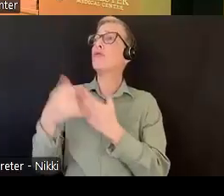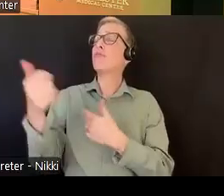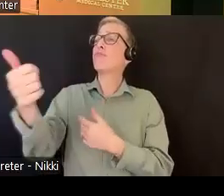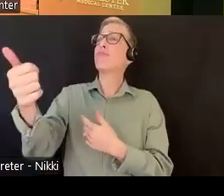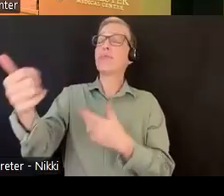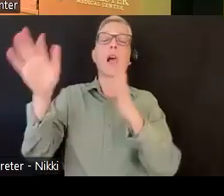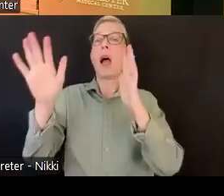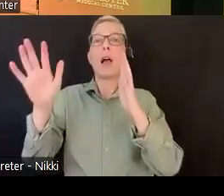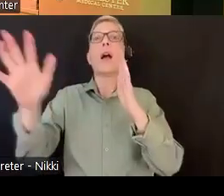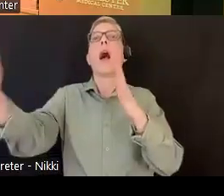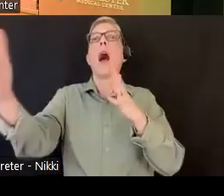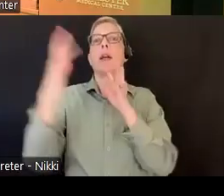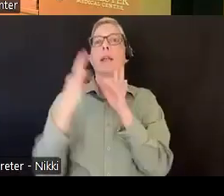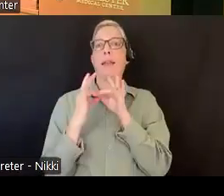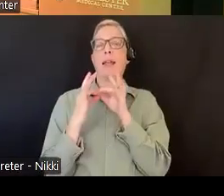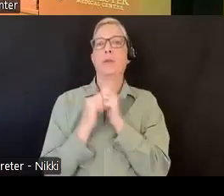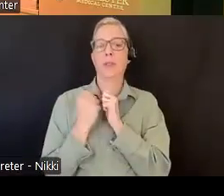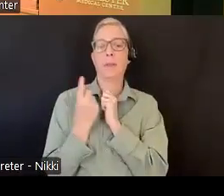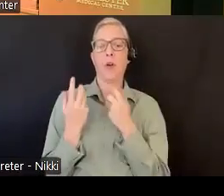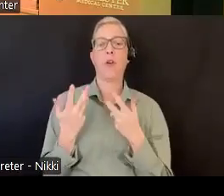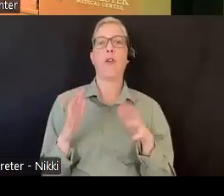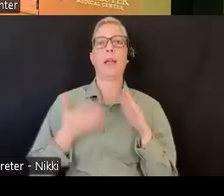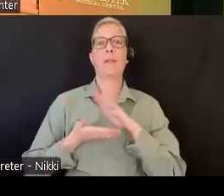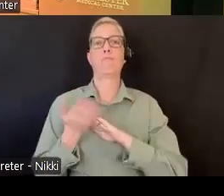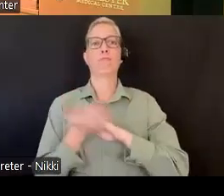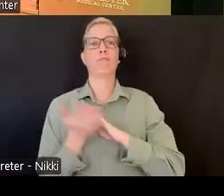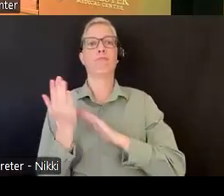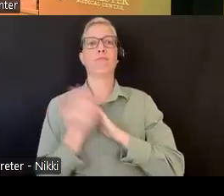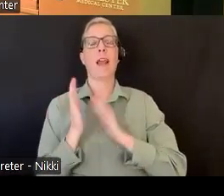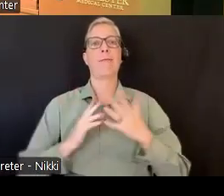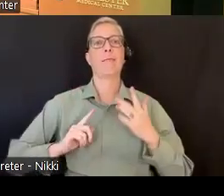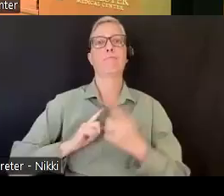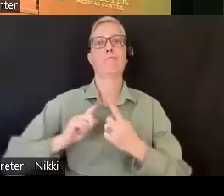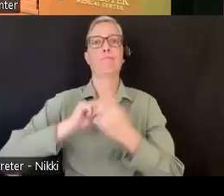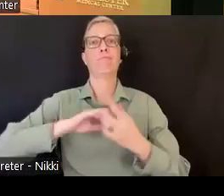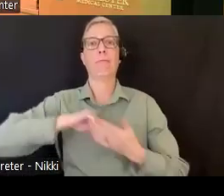and you can learn from one another. And now I think this last couple years, a couple years ago,